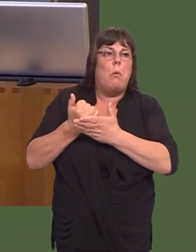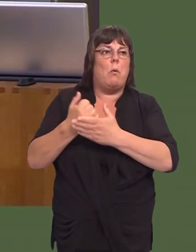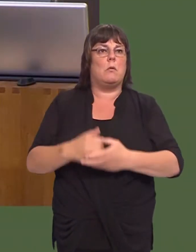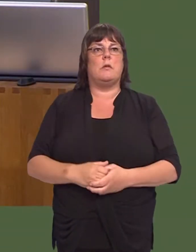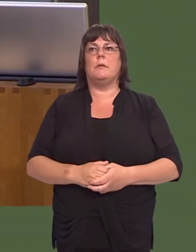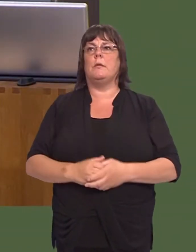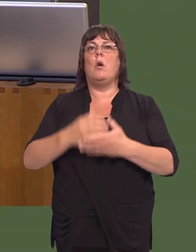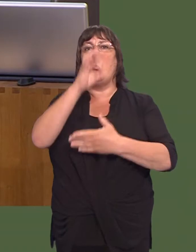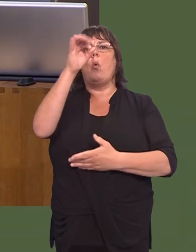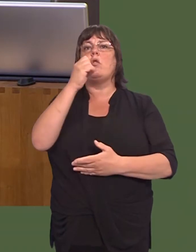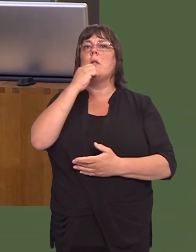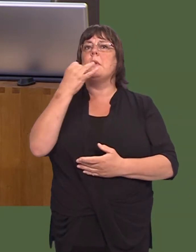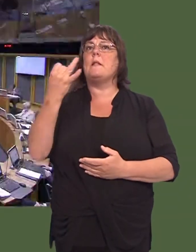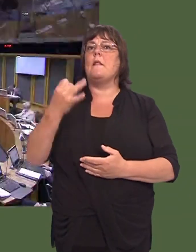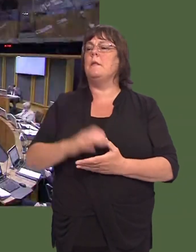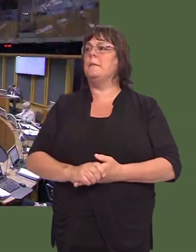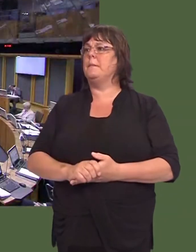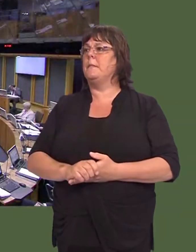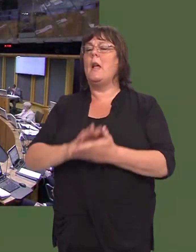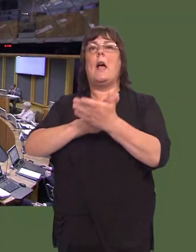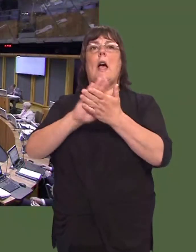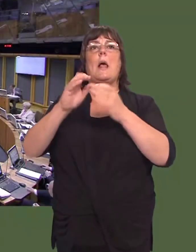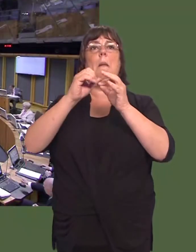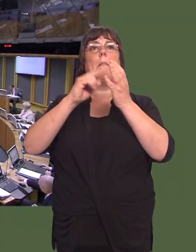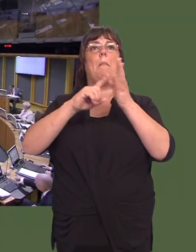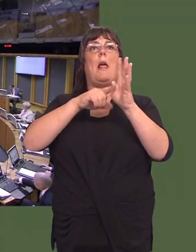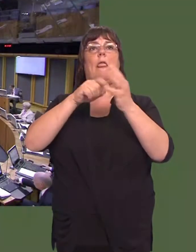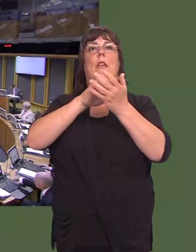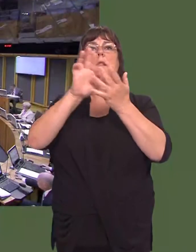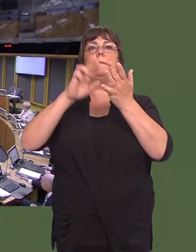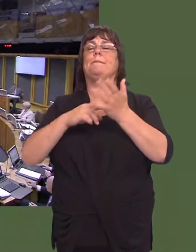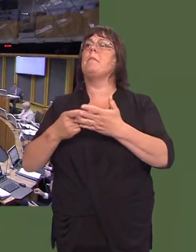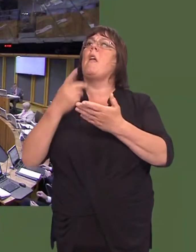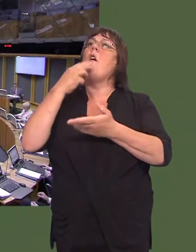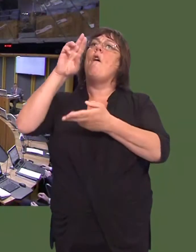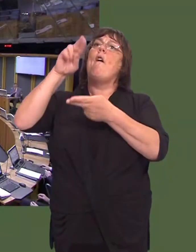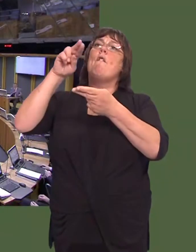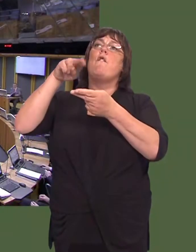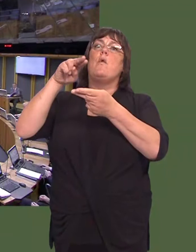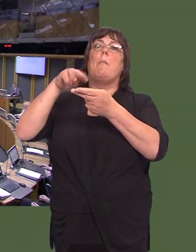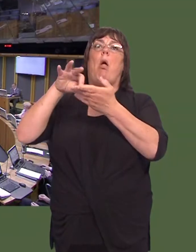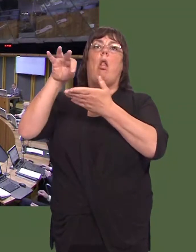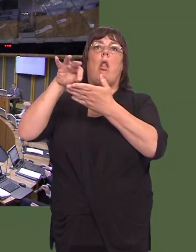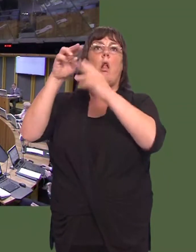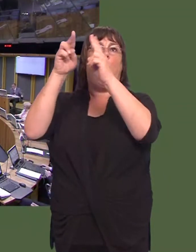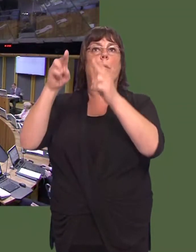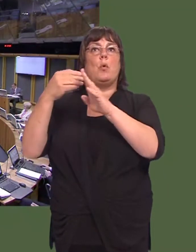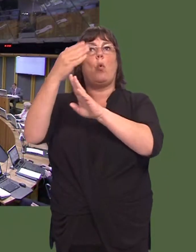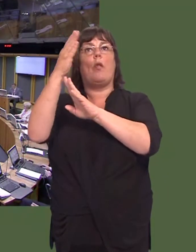Hannah Blythyn: 7. What is the Welsh Government doing to increase the number of affordable homes in north-east Wales?